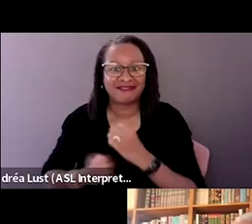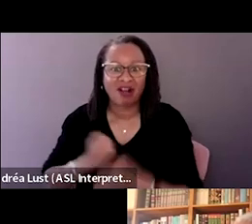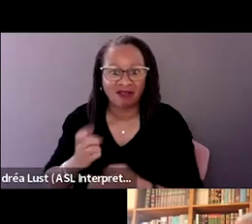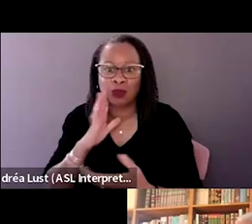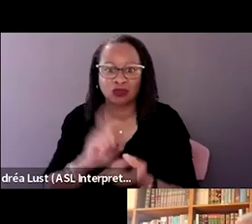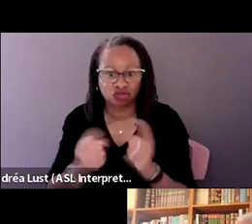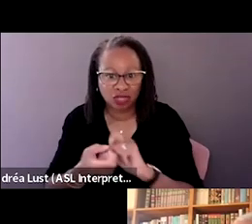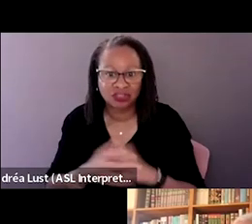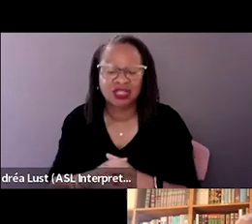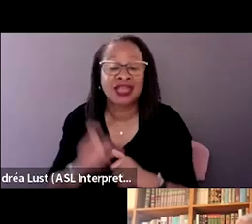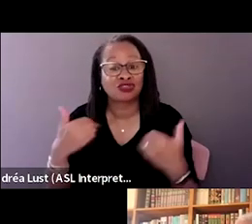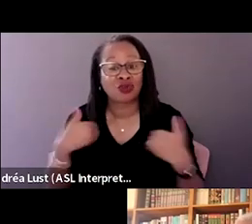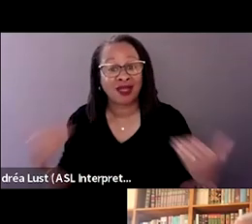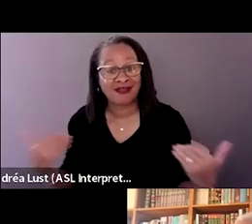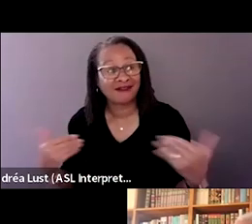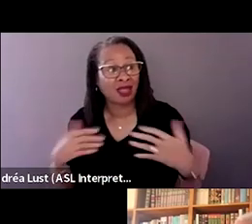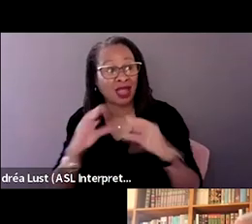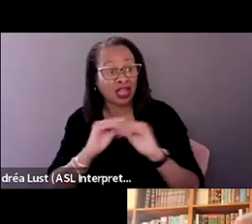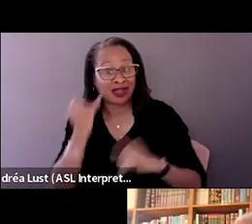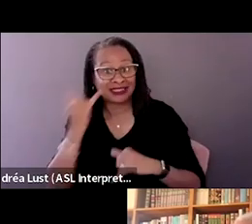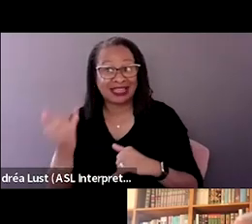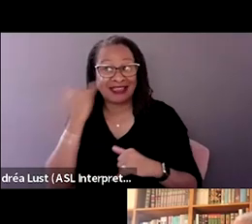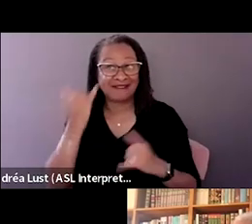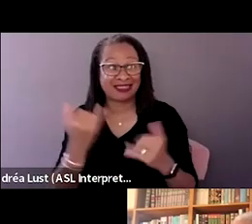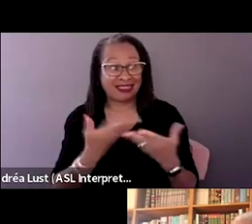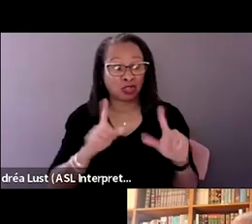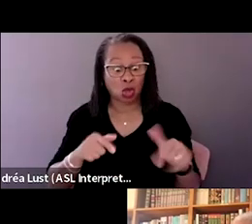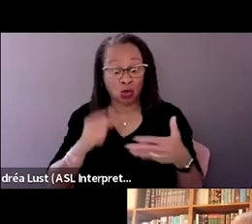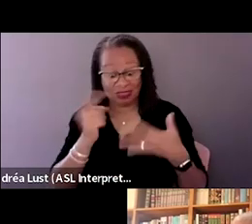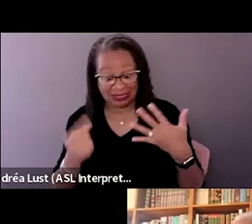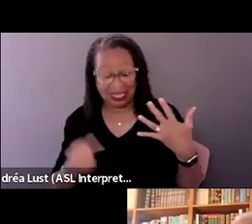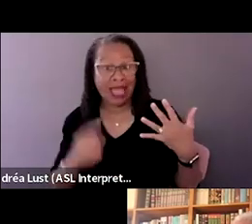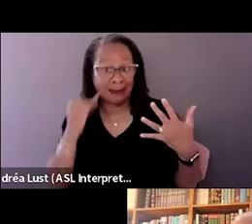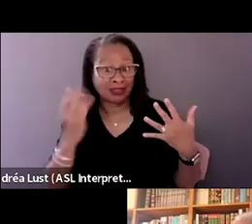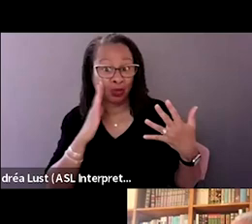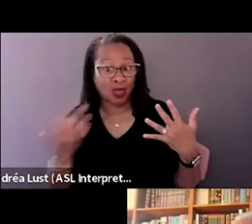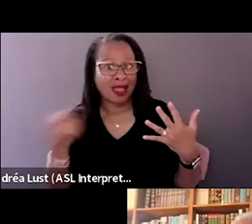that if things go the way I think they will, I'm imagining this and this is gonna happen in the timeframe